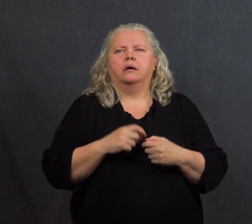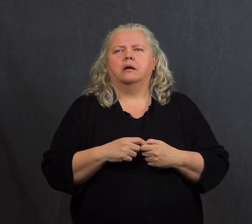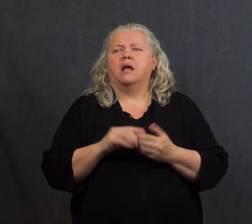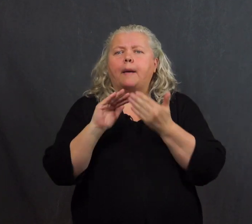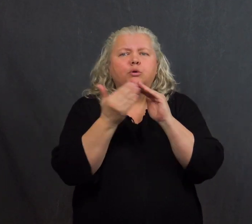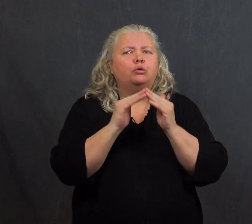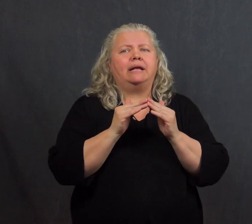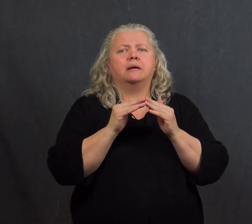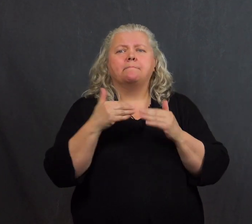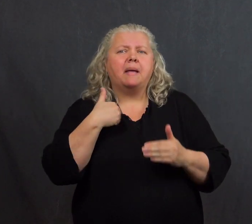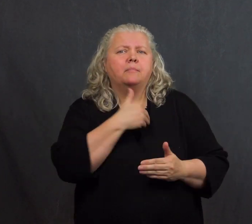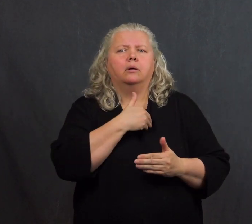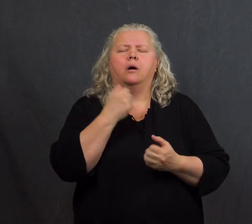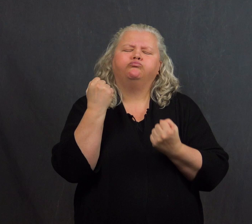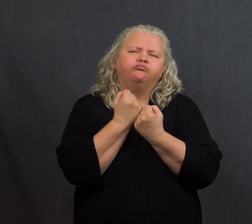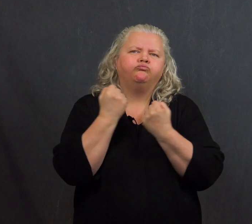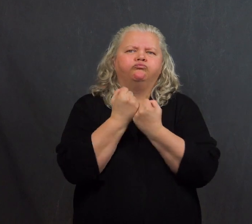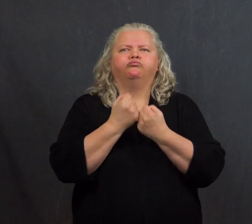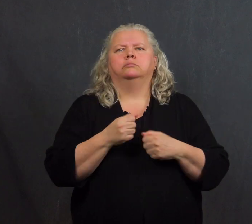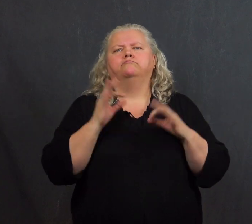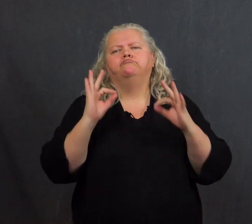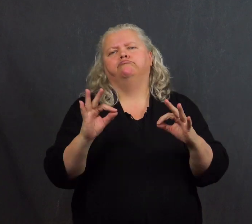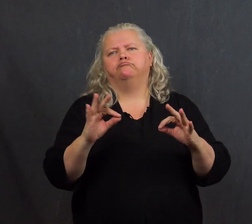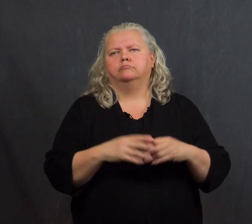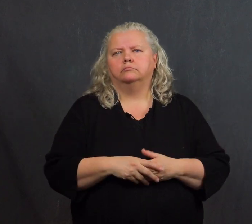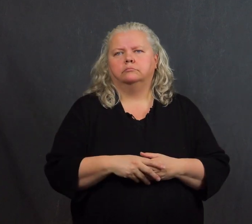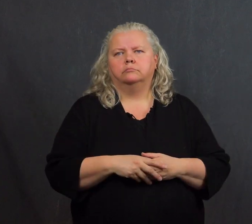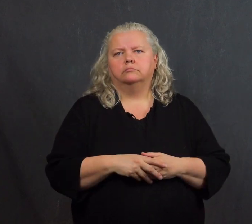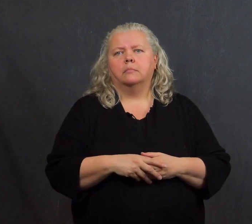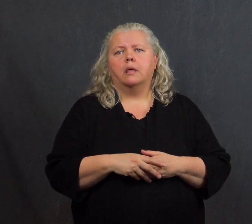and to community members for their great advocacy.